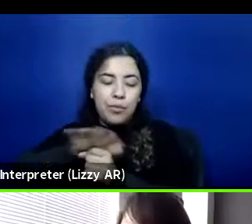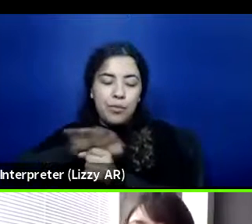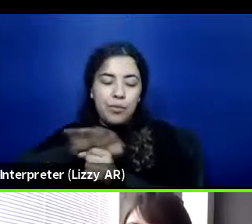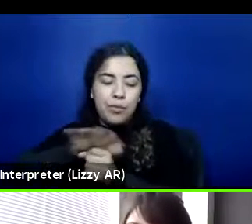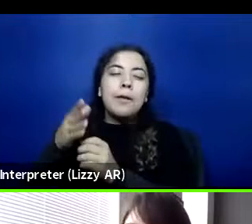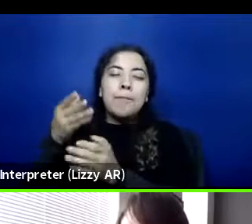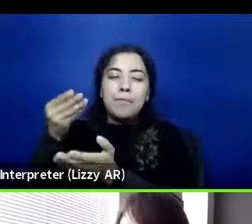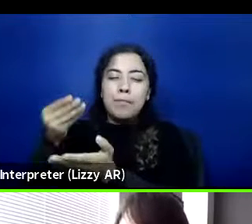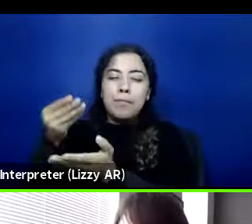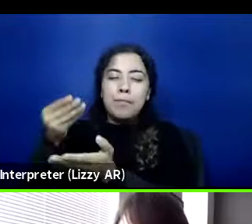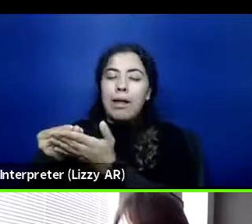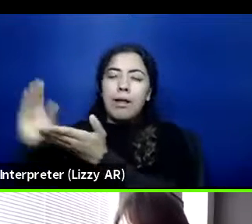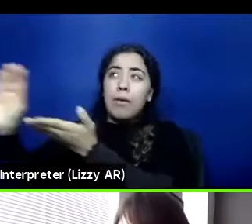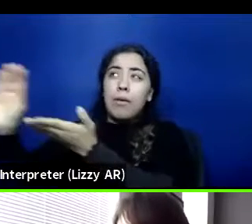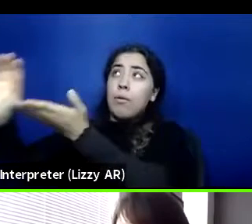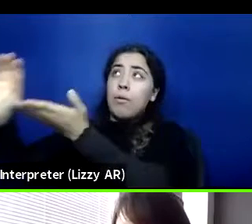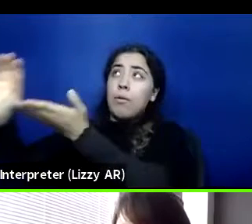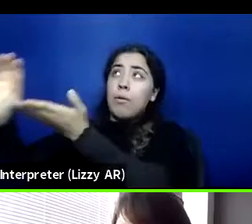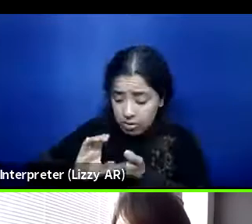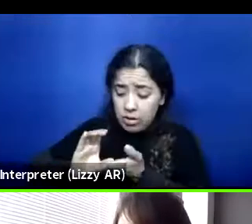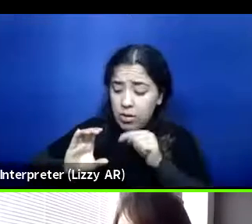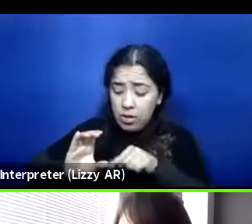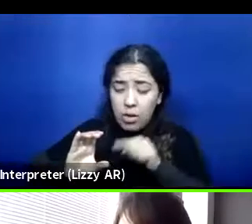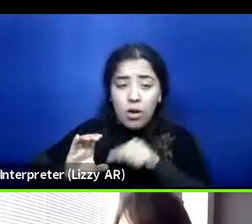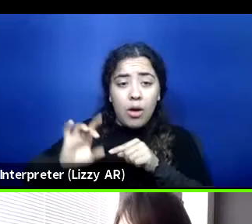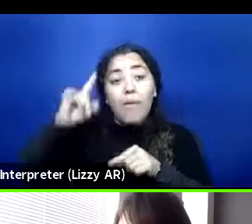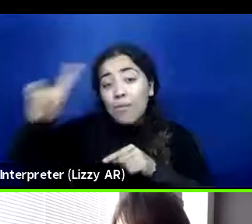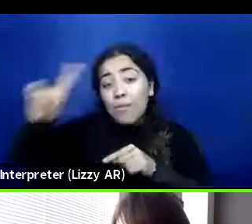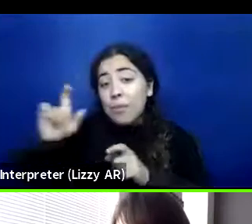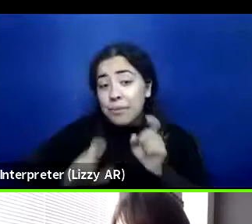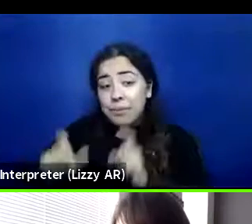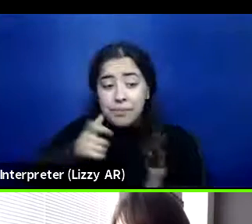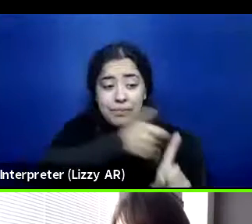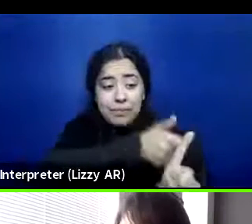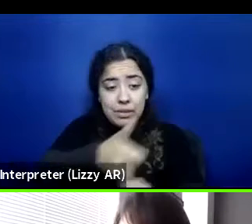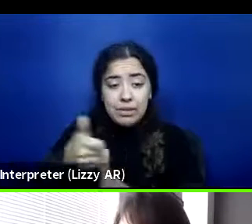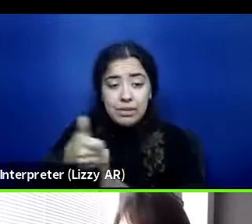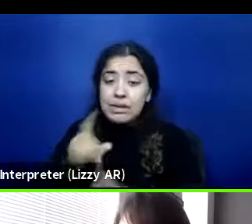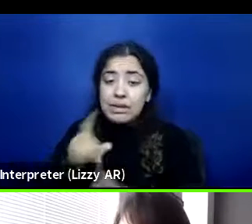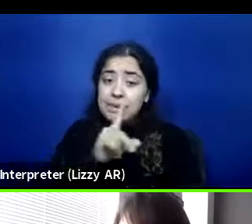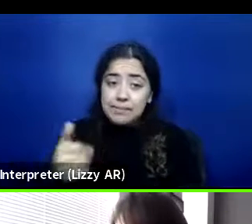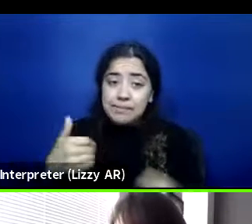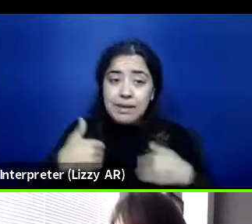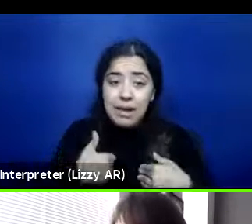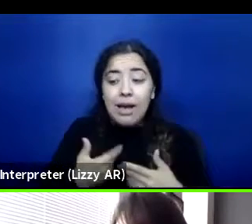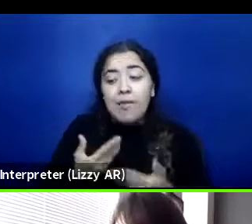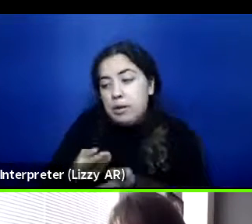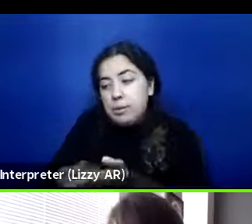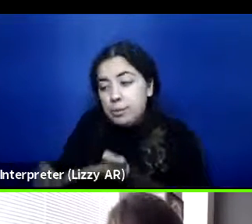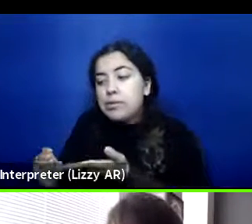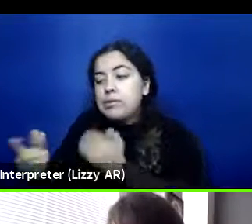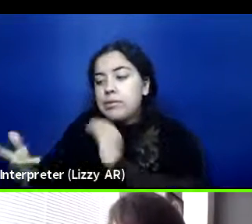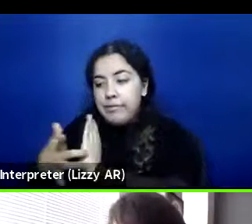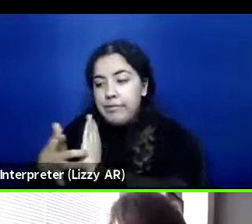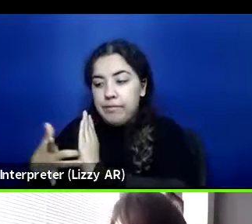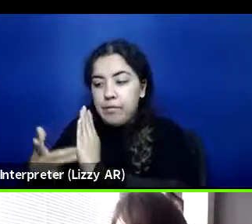to purchase devices for individuals with disabilities that can't afford them.